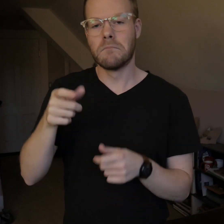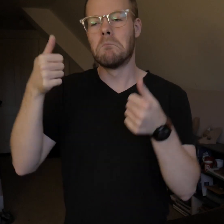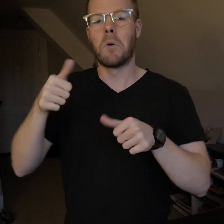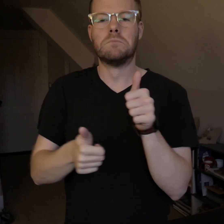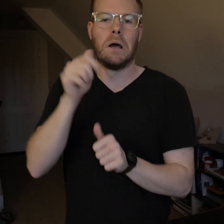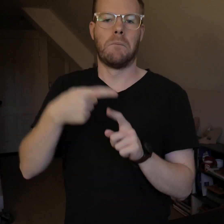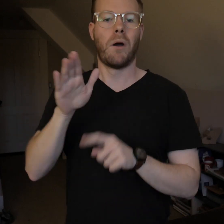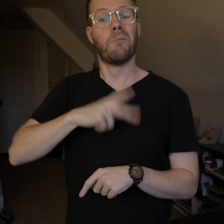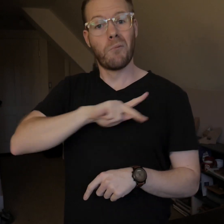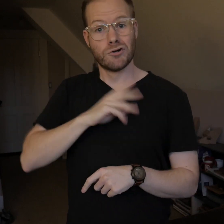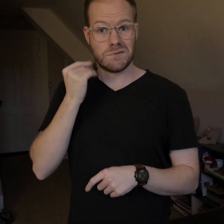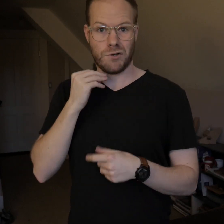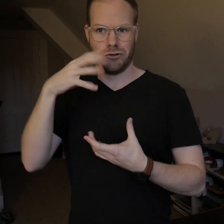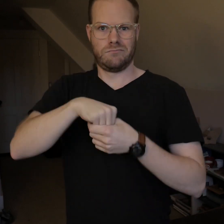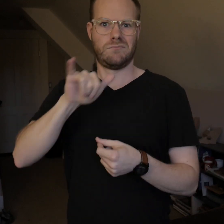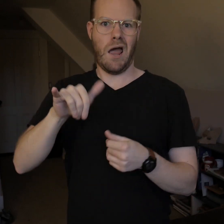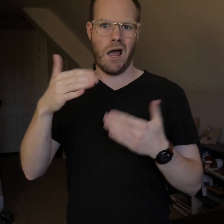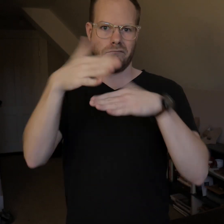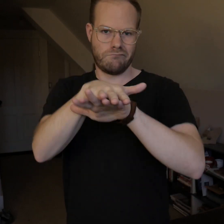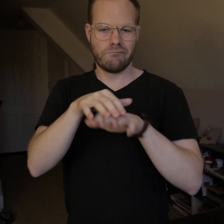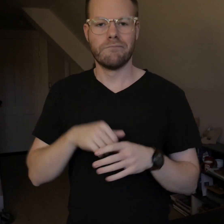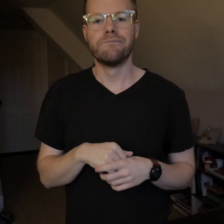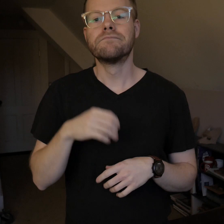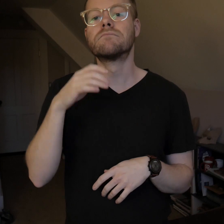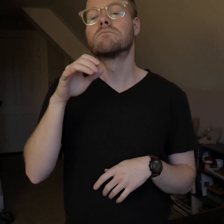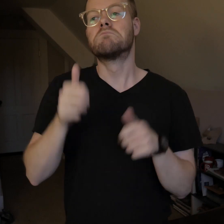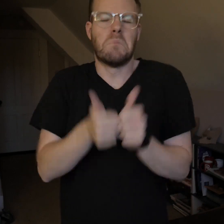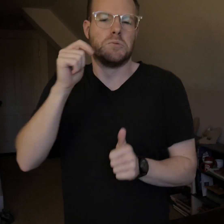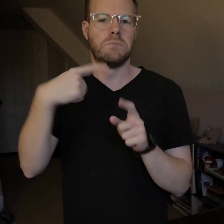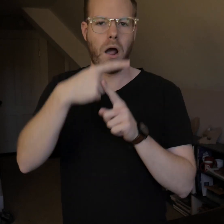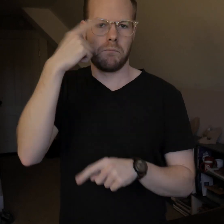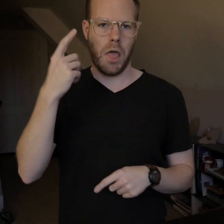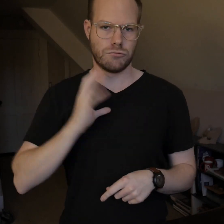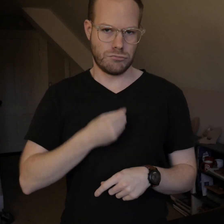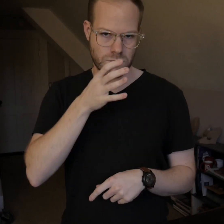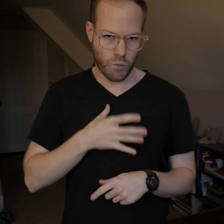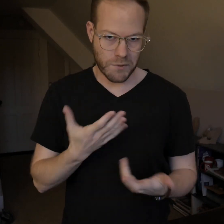She posts mainly about her personal experiences being in those intersections, mostly about being a Black trans woman.